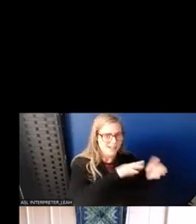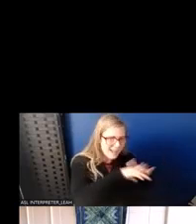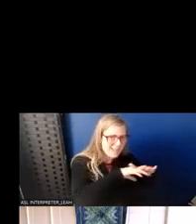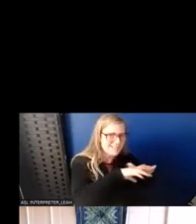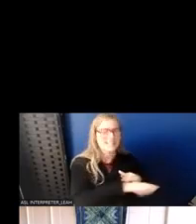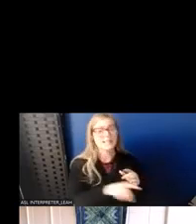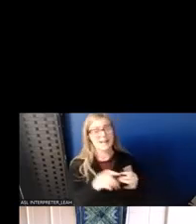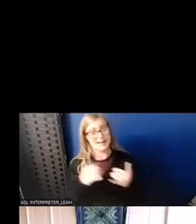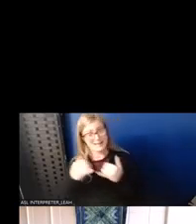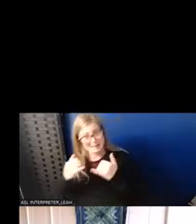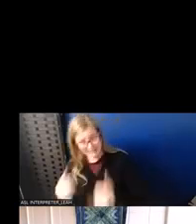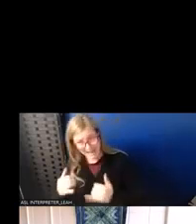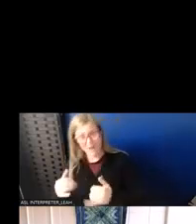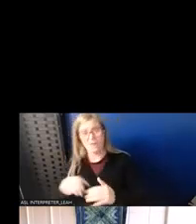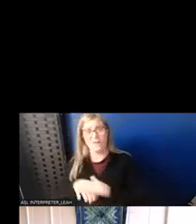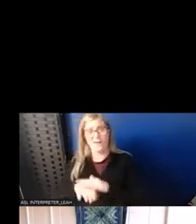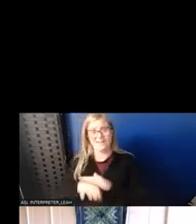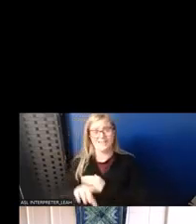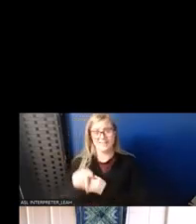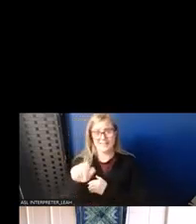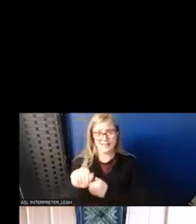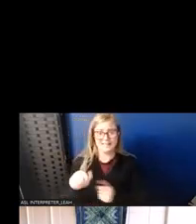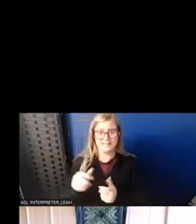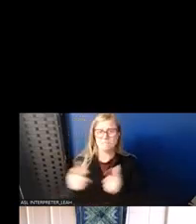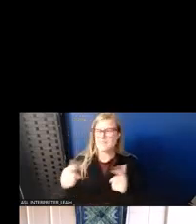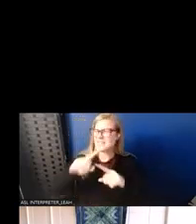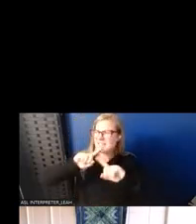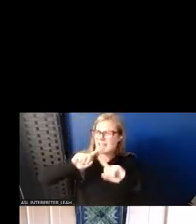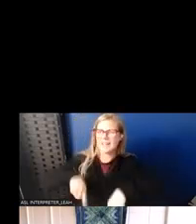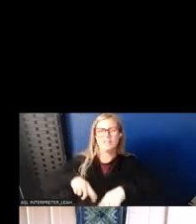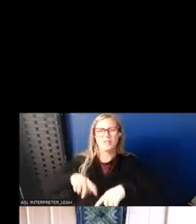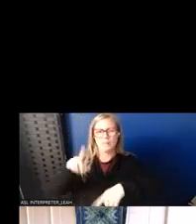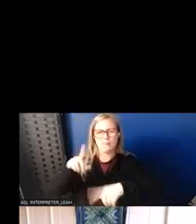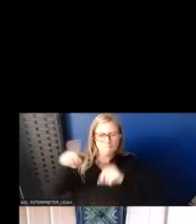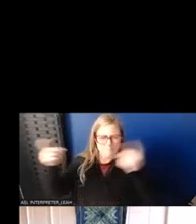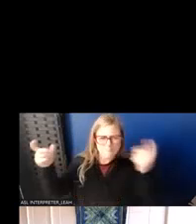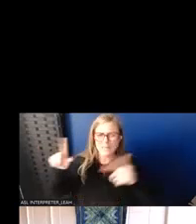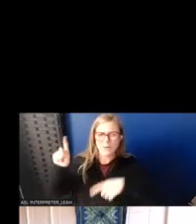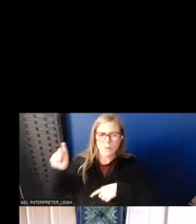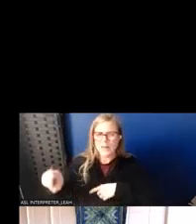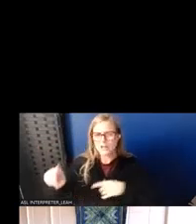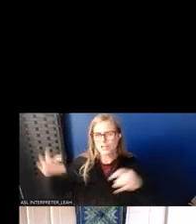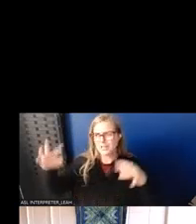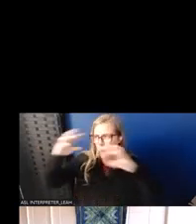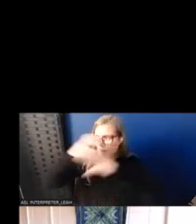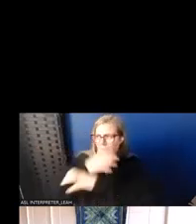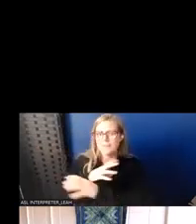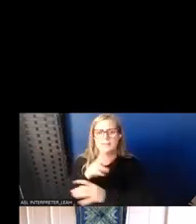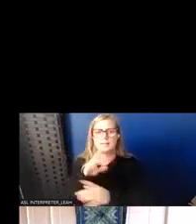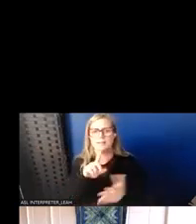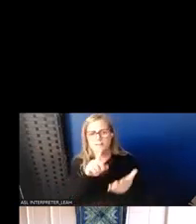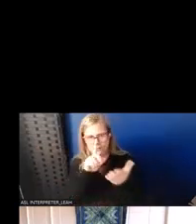world that allow us to answer bigger questions and to really work in more applied ways than we have been before.